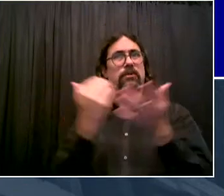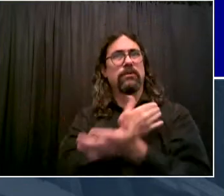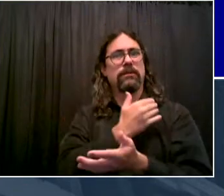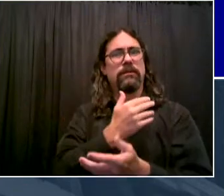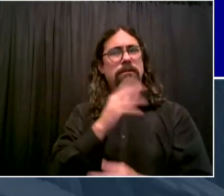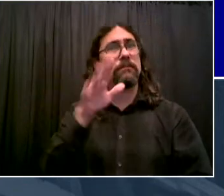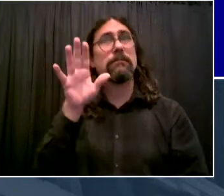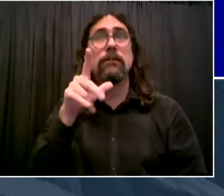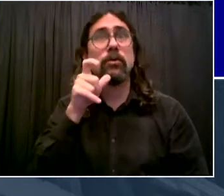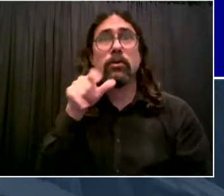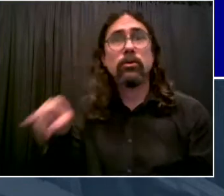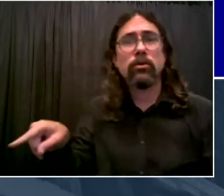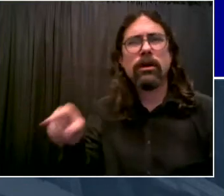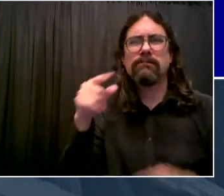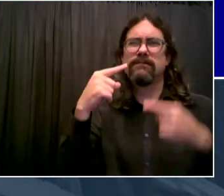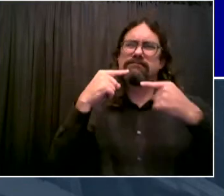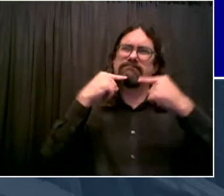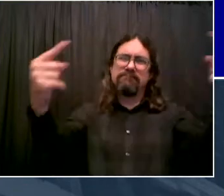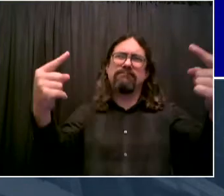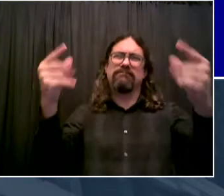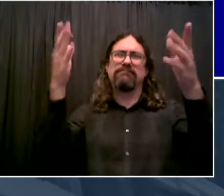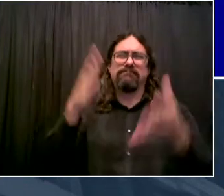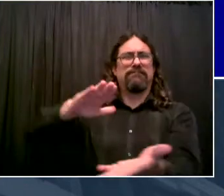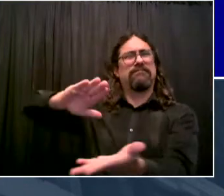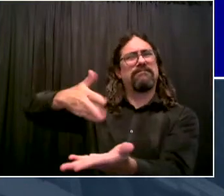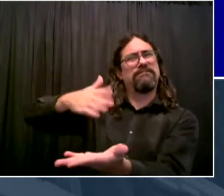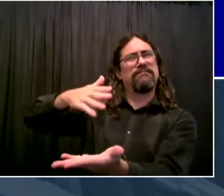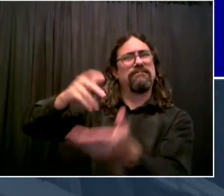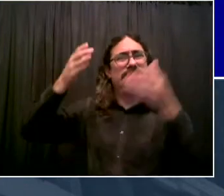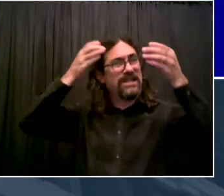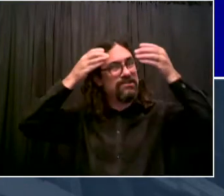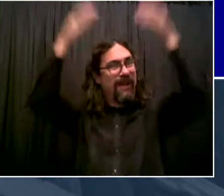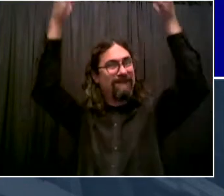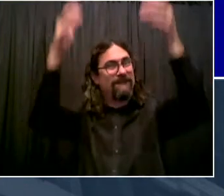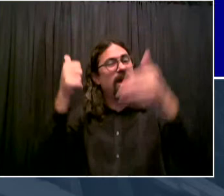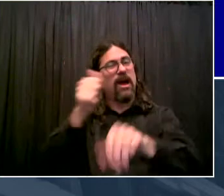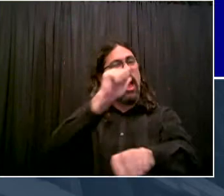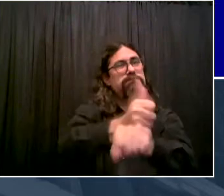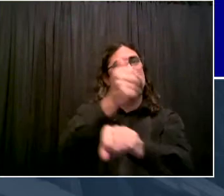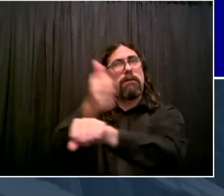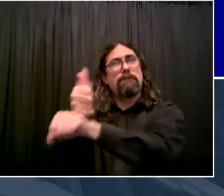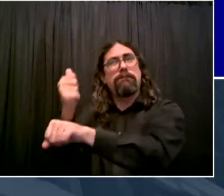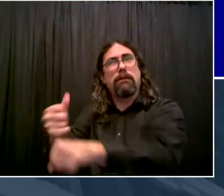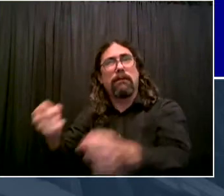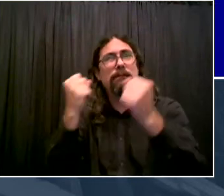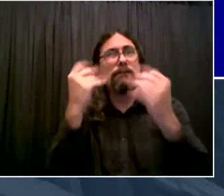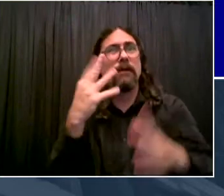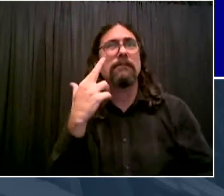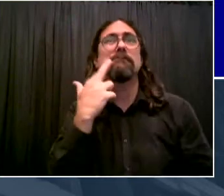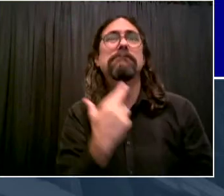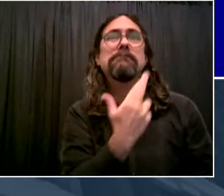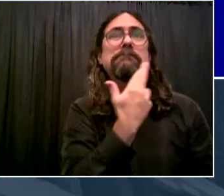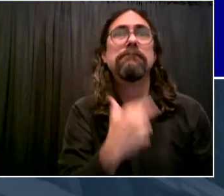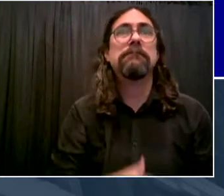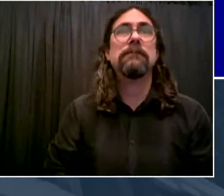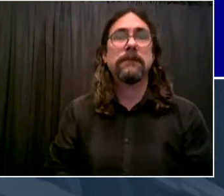DANNY MEYER WHO WAS LEGENDARY IN THIS TOWN, A LEGENDARY ENTREPRENEUR AND RESTAURANT TOUR,